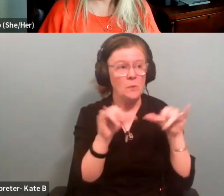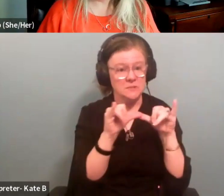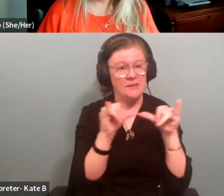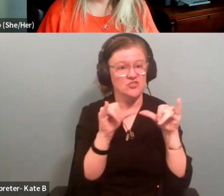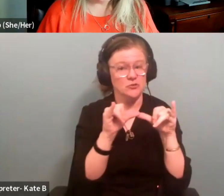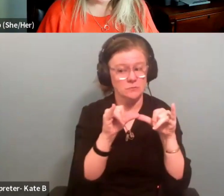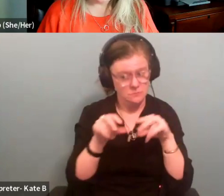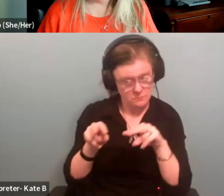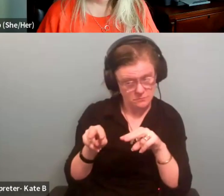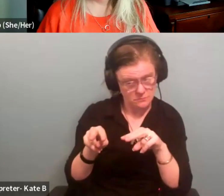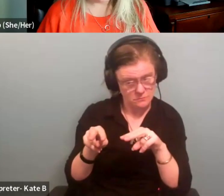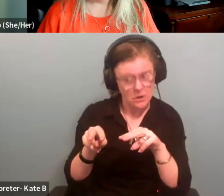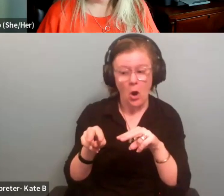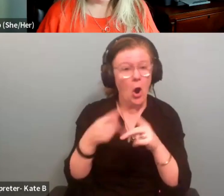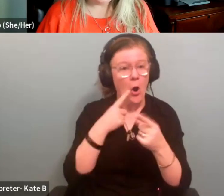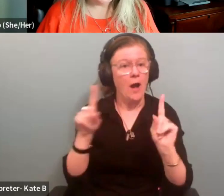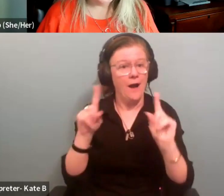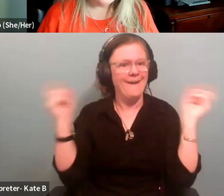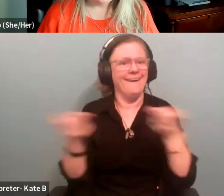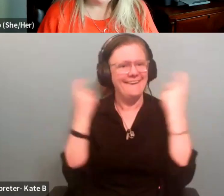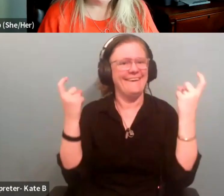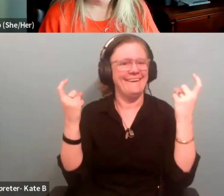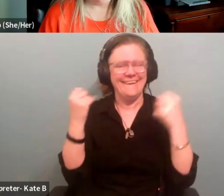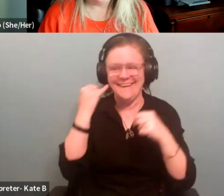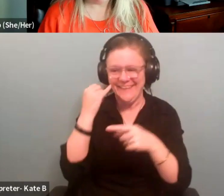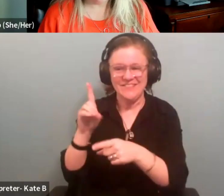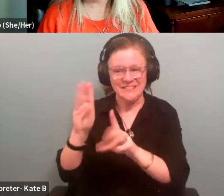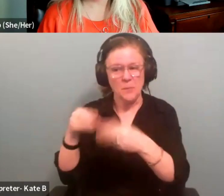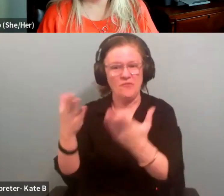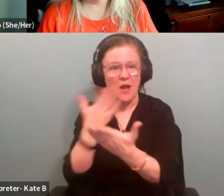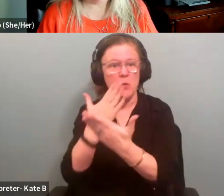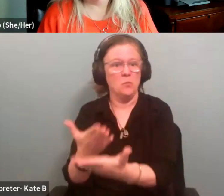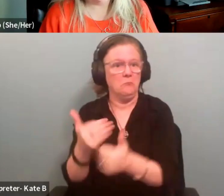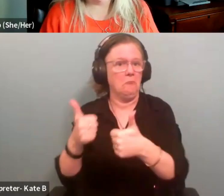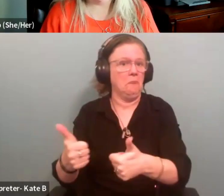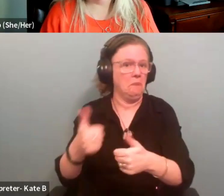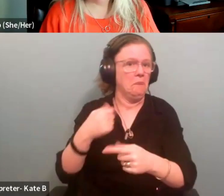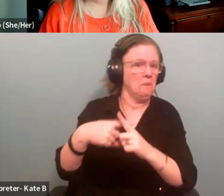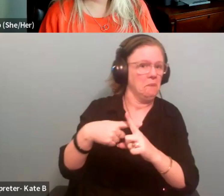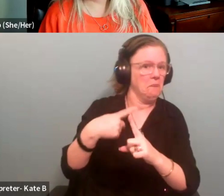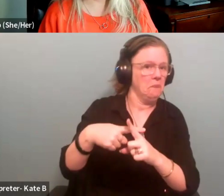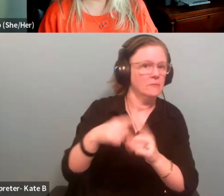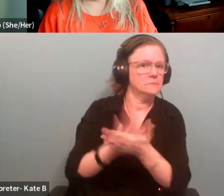they're celebrating wraparound done well, and those are the states that we see that are most